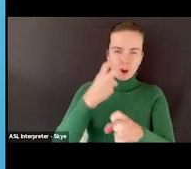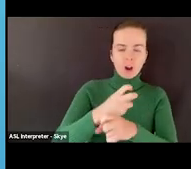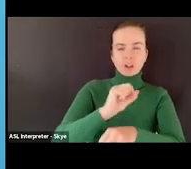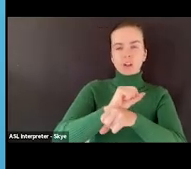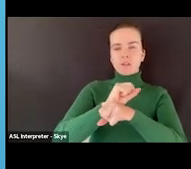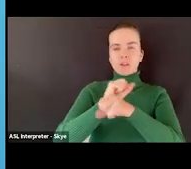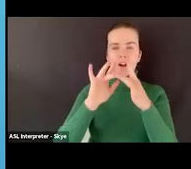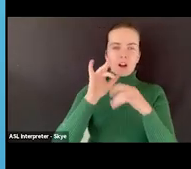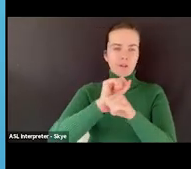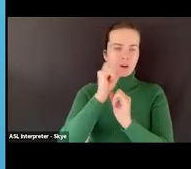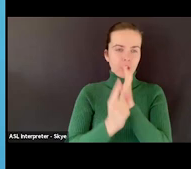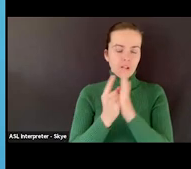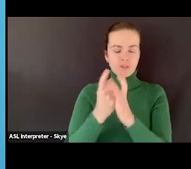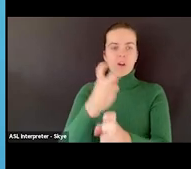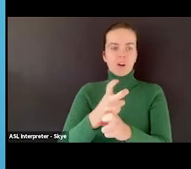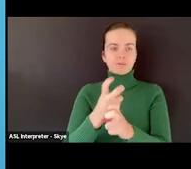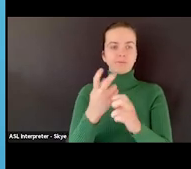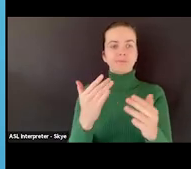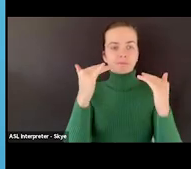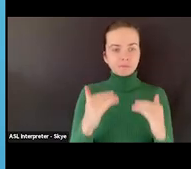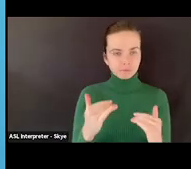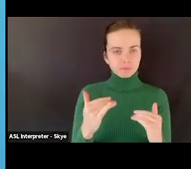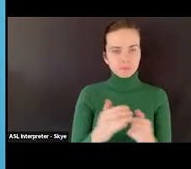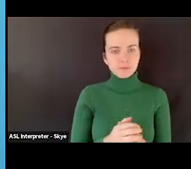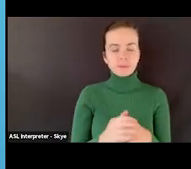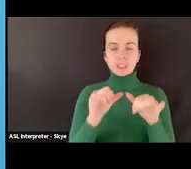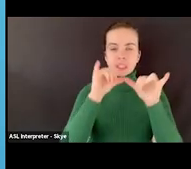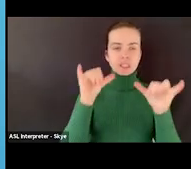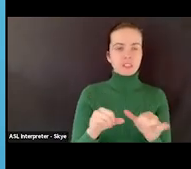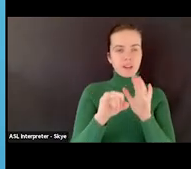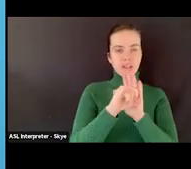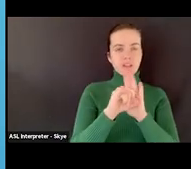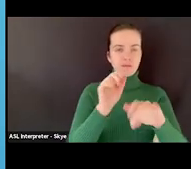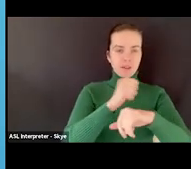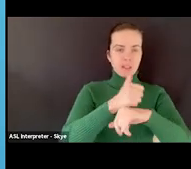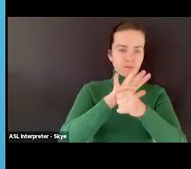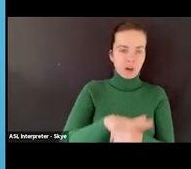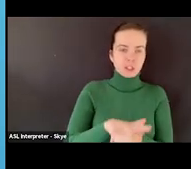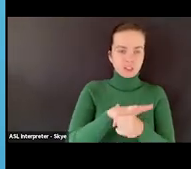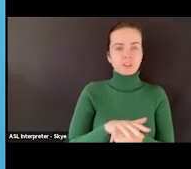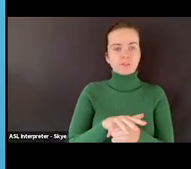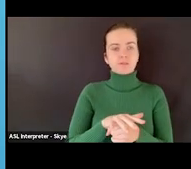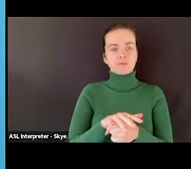work hours as being a challenge. Systemic and identity-based oppression, transphobia,